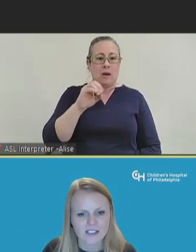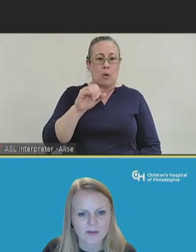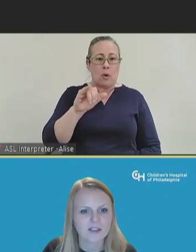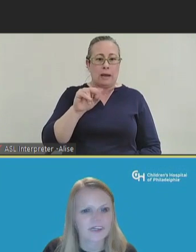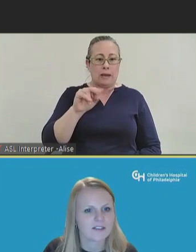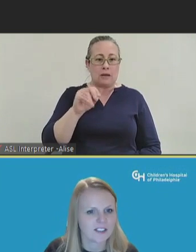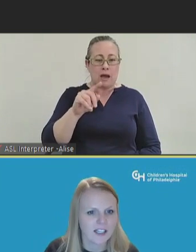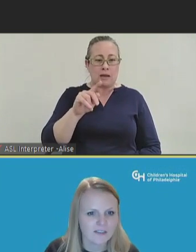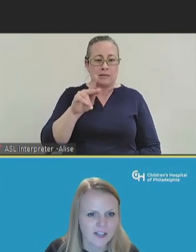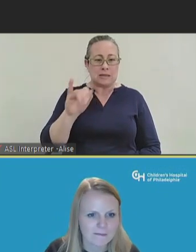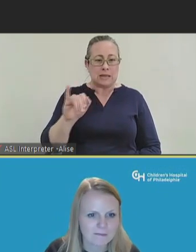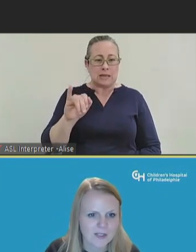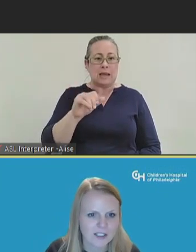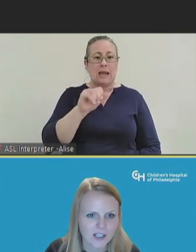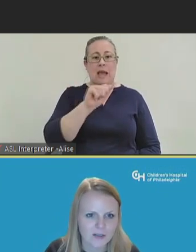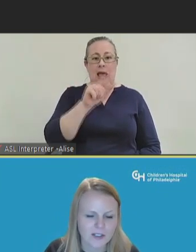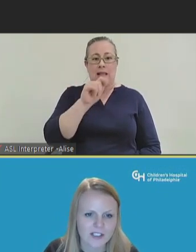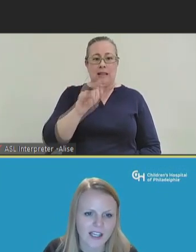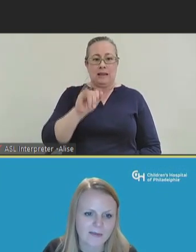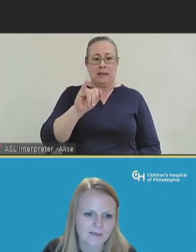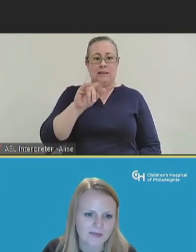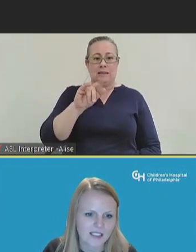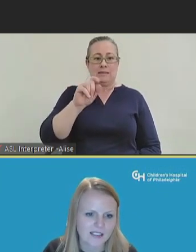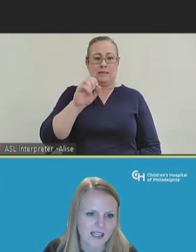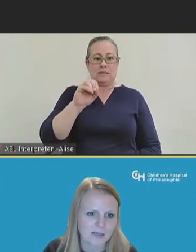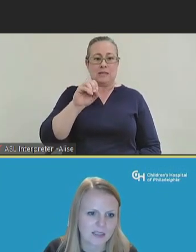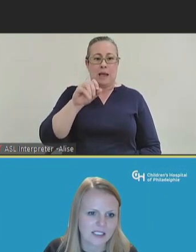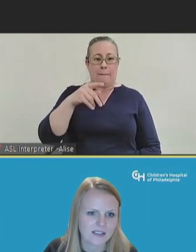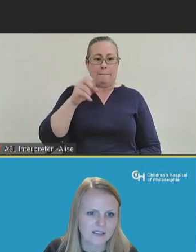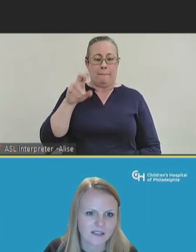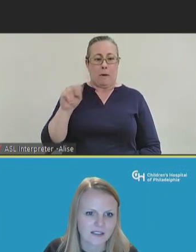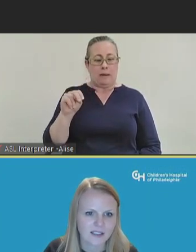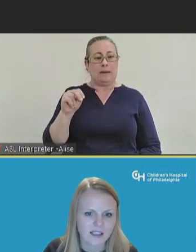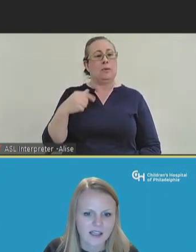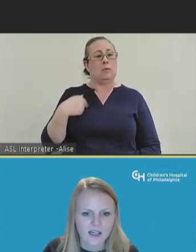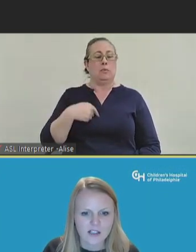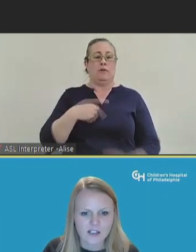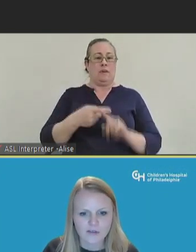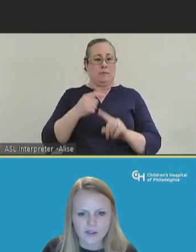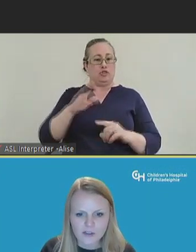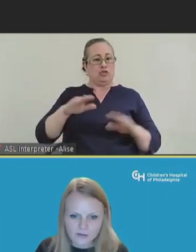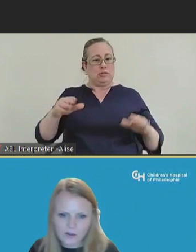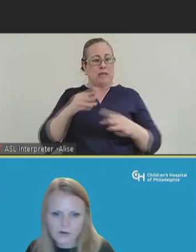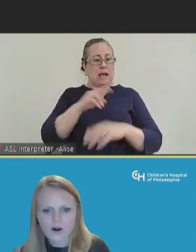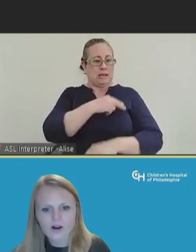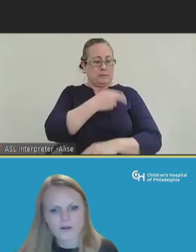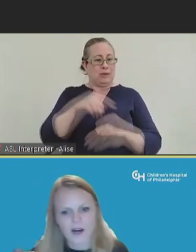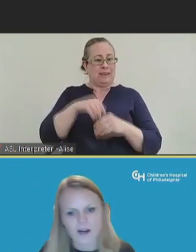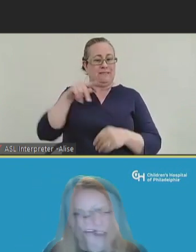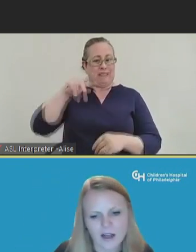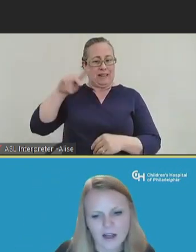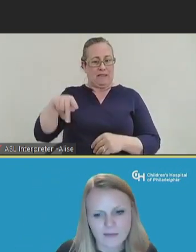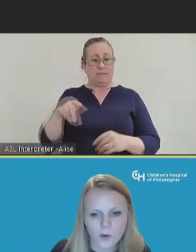Hospital of Philadelphia. Here to talk with you today. So for those of you who aren't aware,